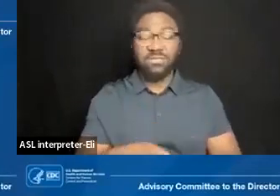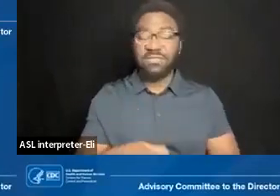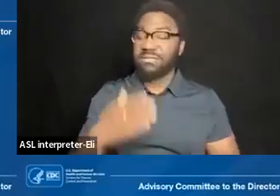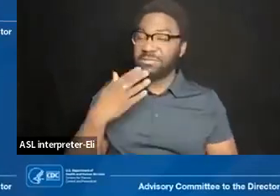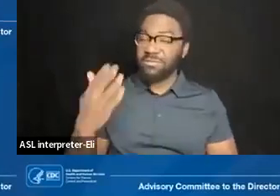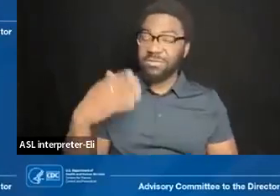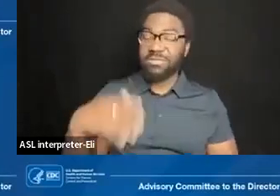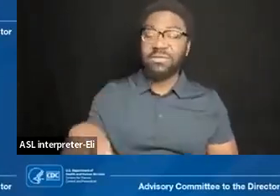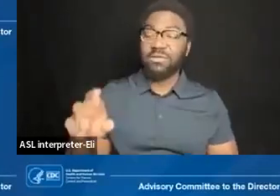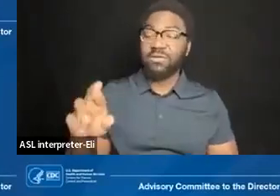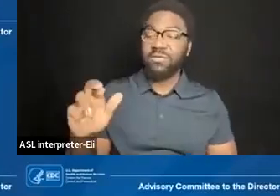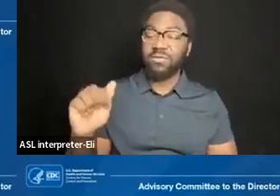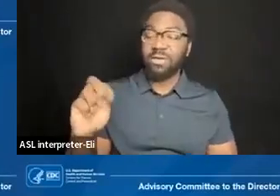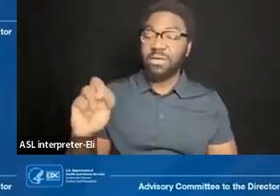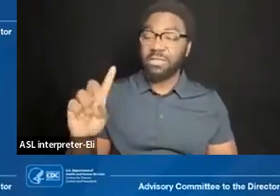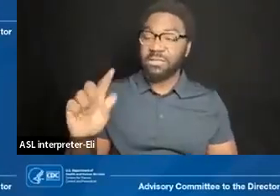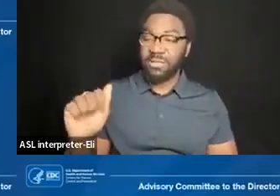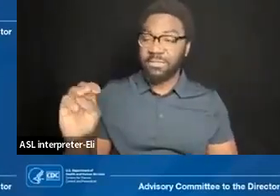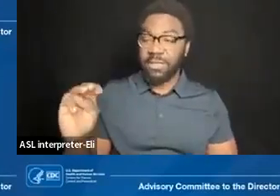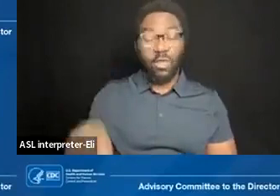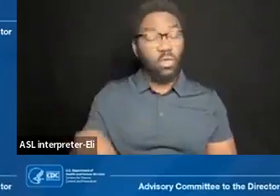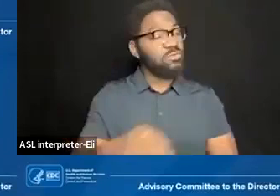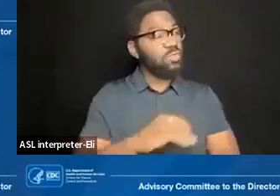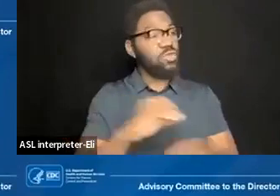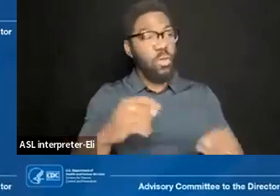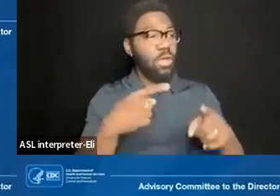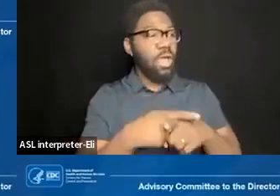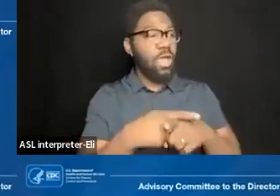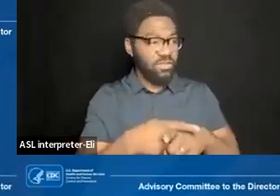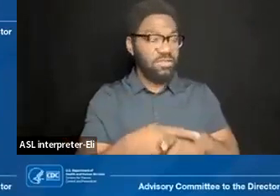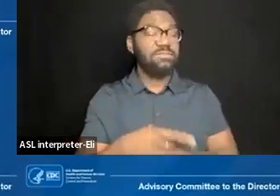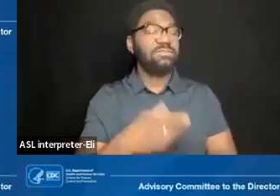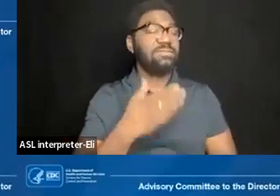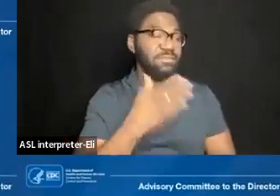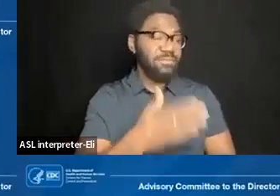Good morning. This is Rhonda. I have no conflicts of interest. Hi, Rhonda. Julie Morita.